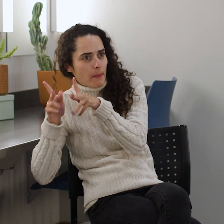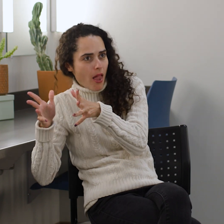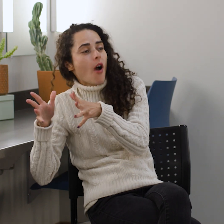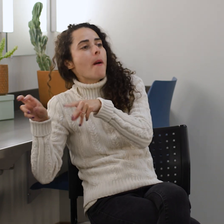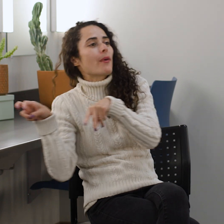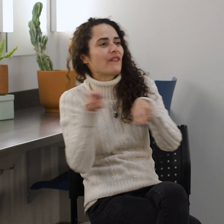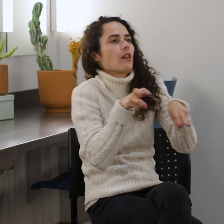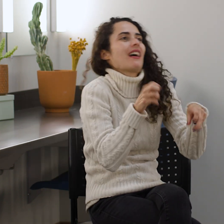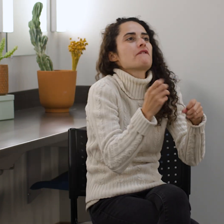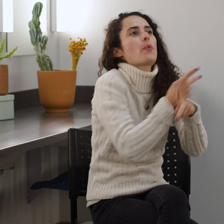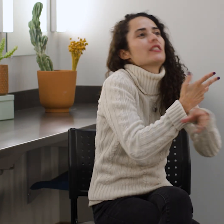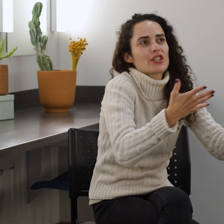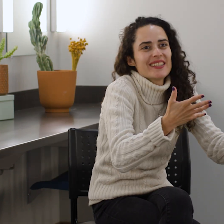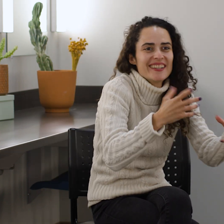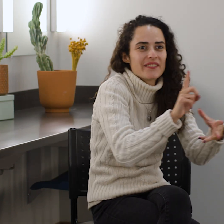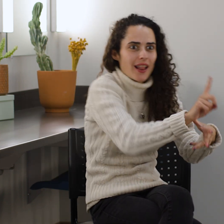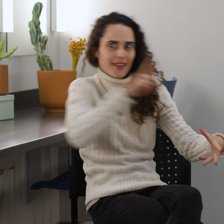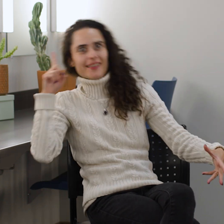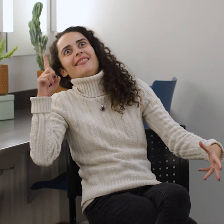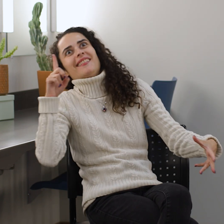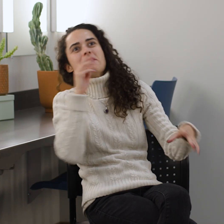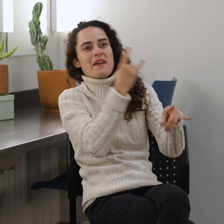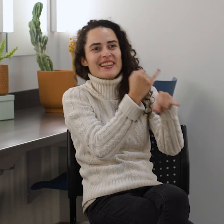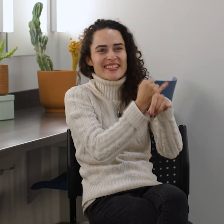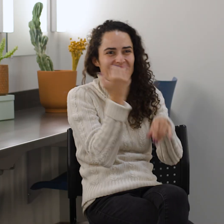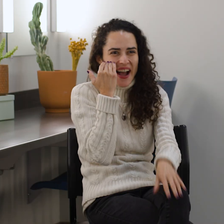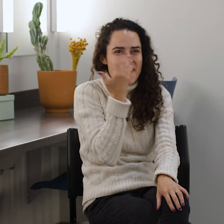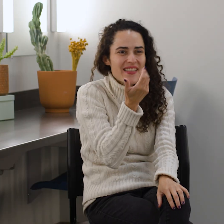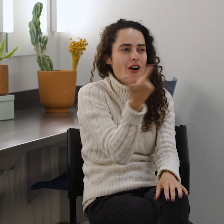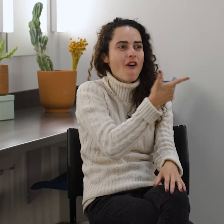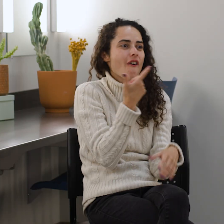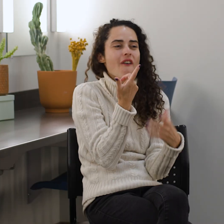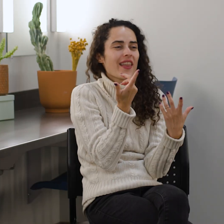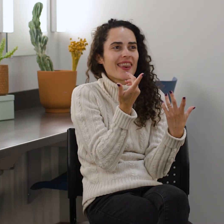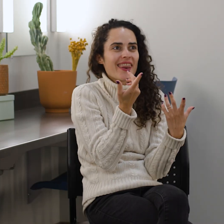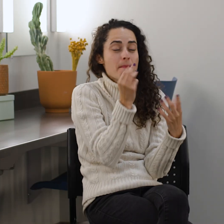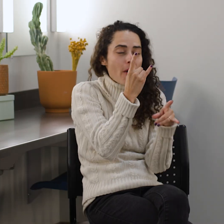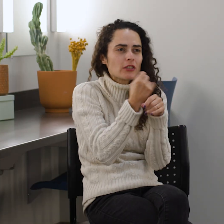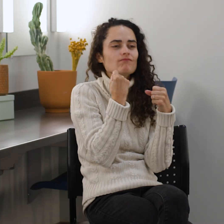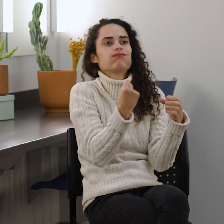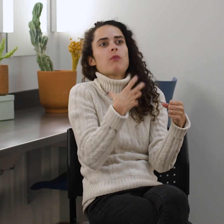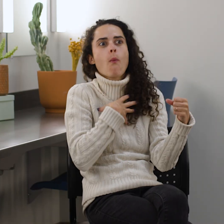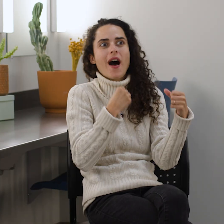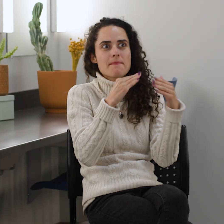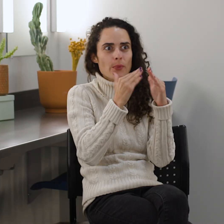moved to a Deaf school, and felt even worse! I felt so removed in Maryland. It was also a strong white community at